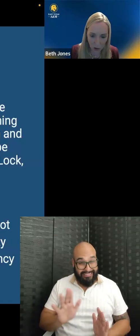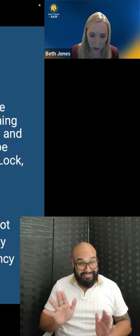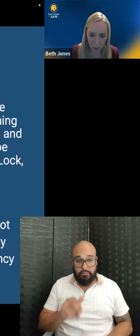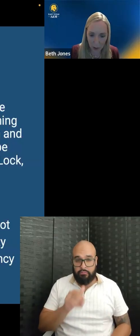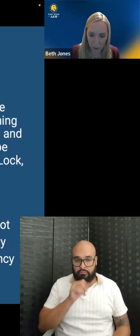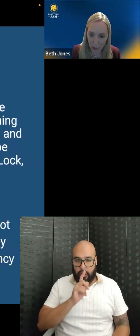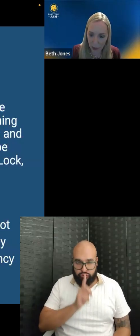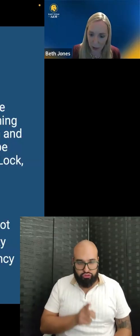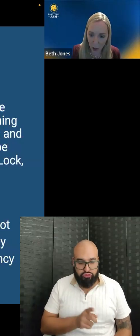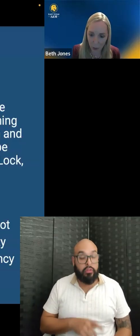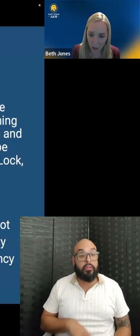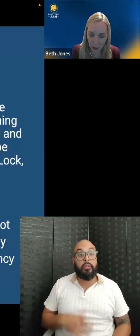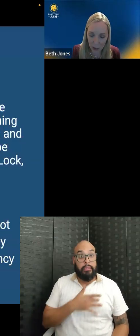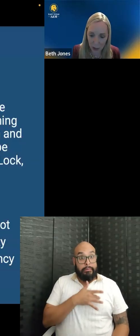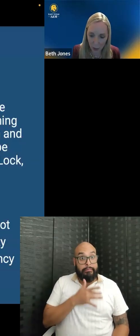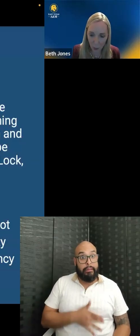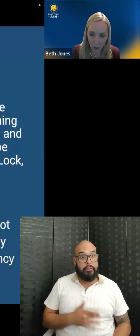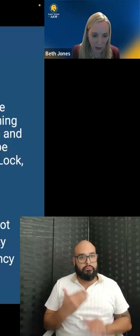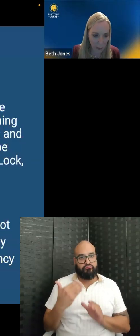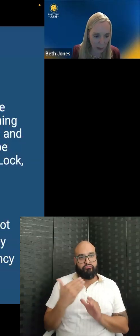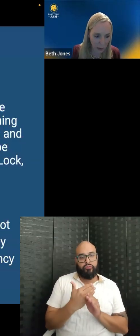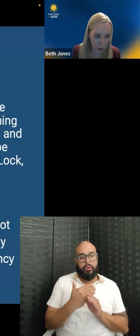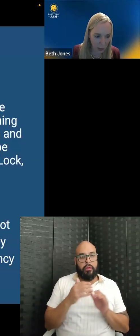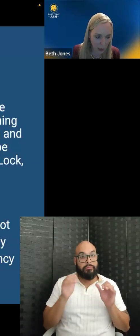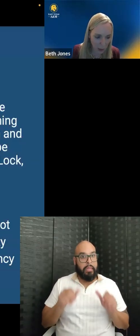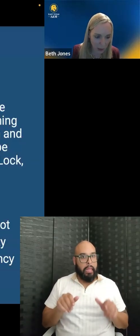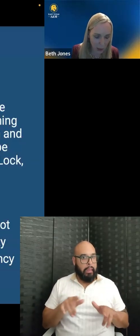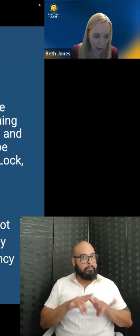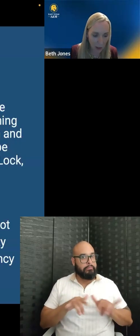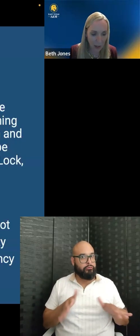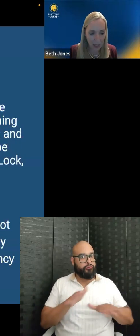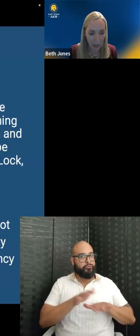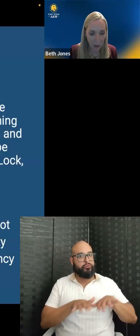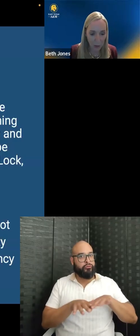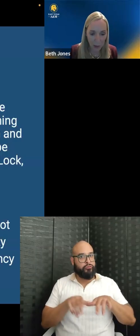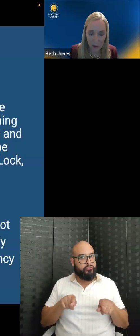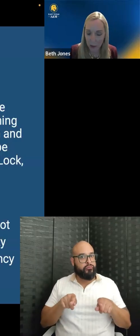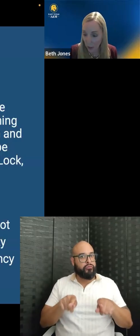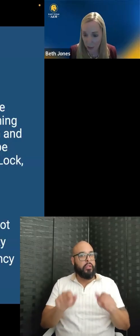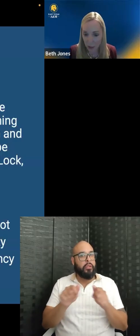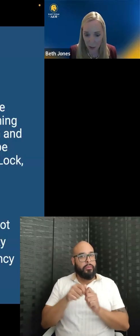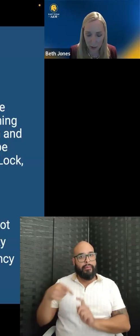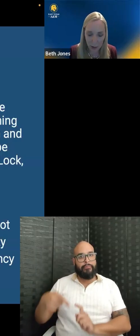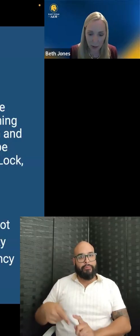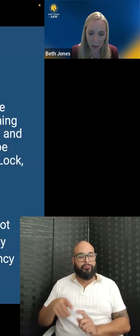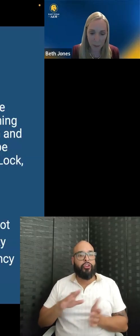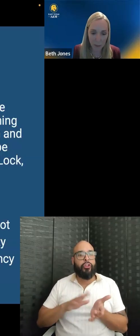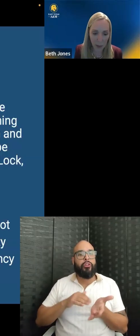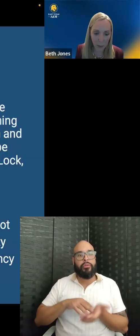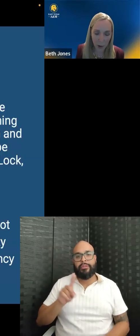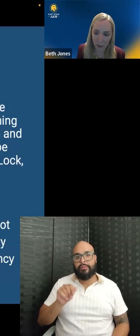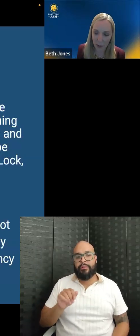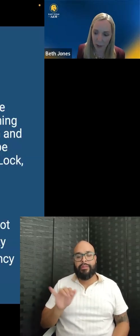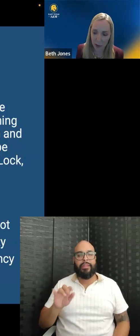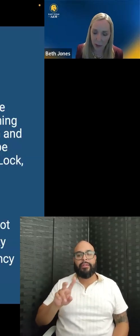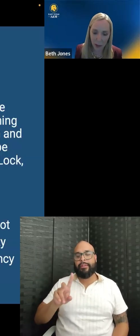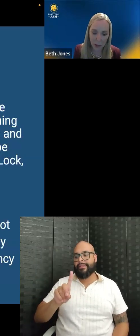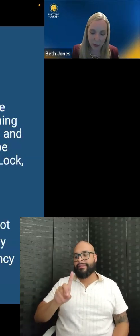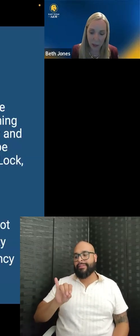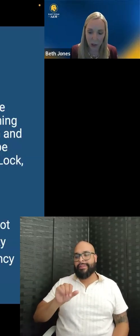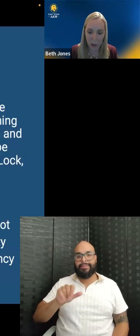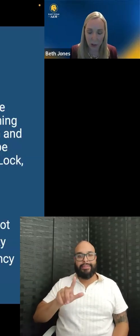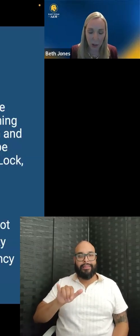A sensory impairment can coexist with a specific learning disability, including dyslexia in part of that definition.